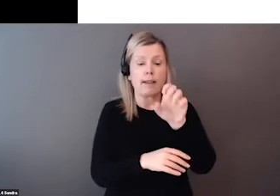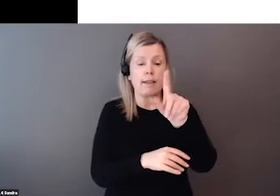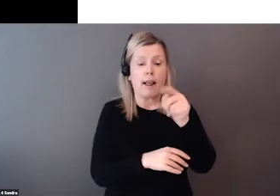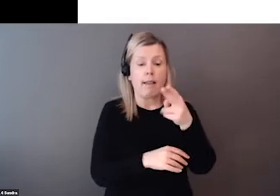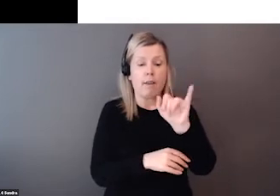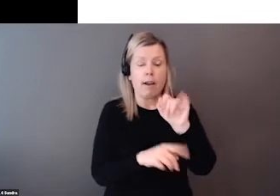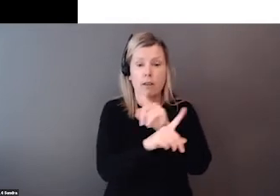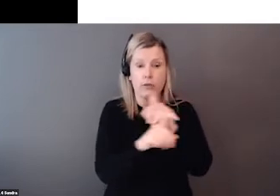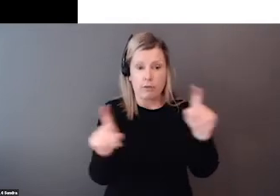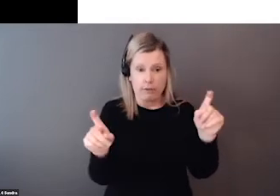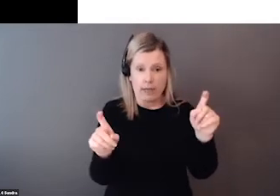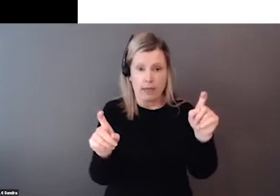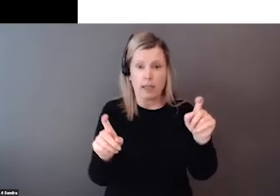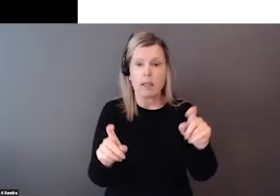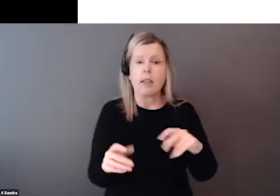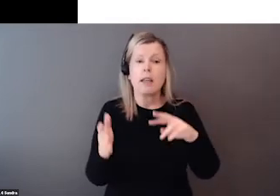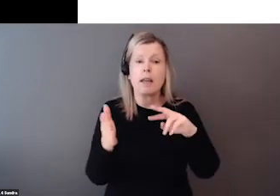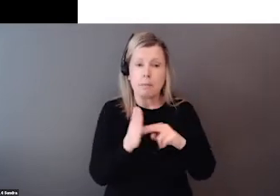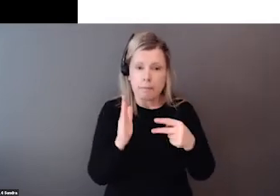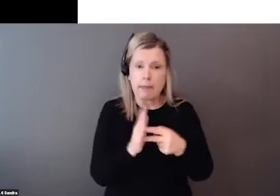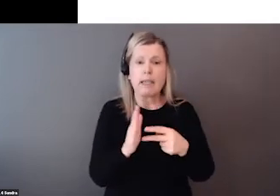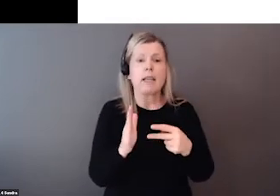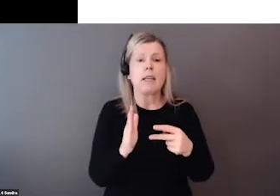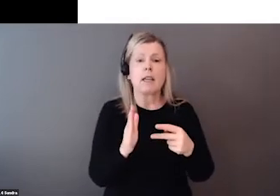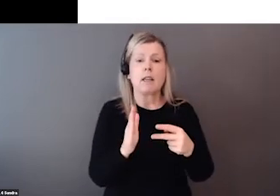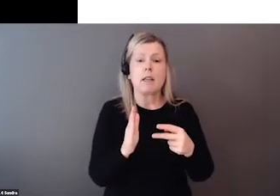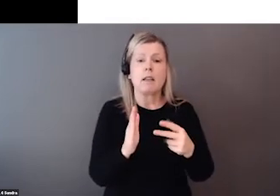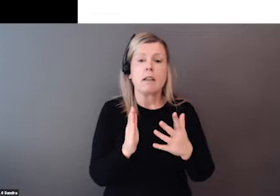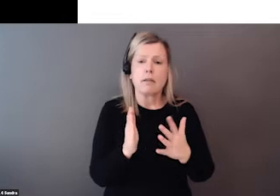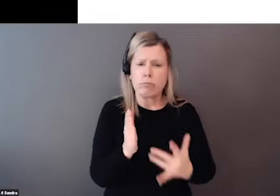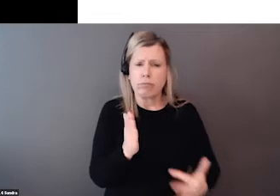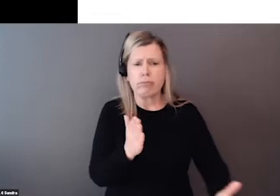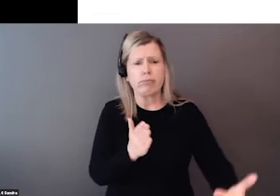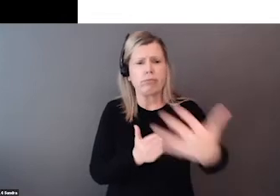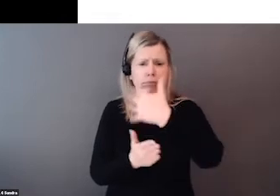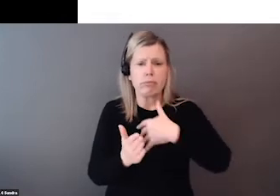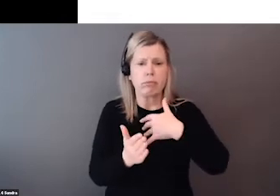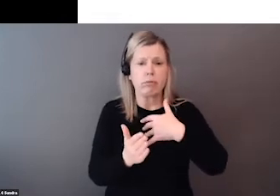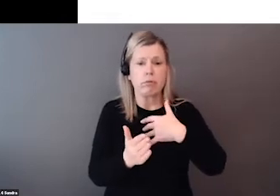And so a Delphi survey is iterative primary research process that collects and distills anonymous opinions